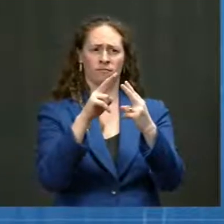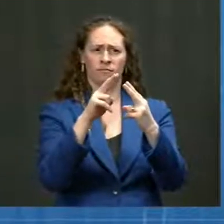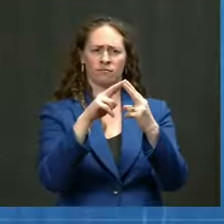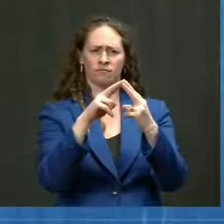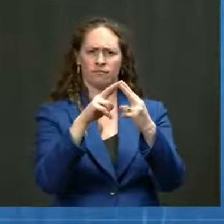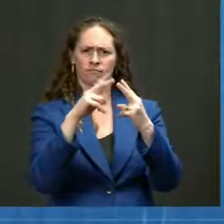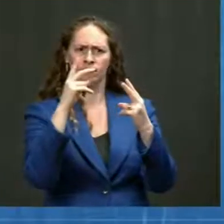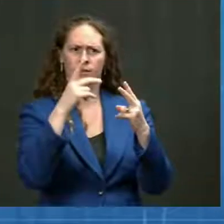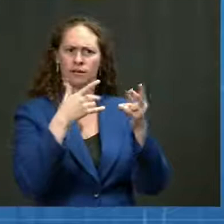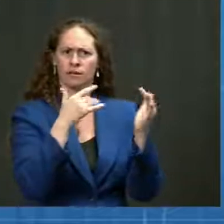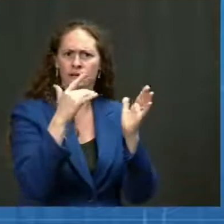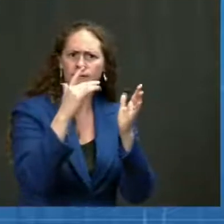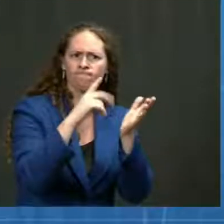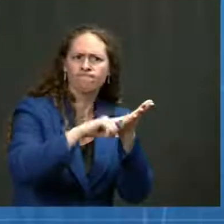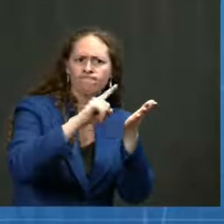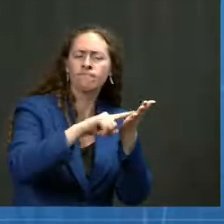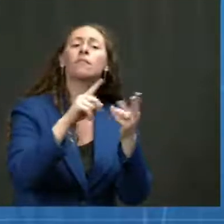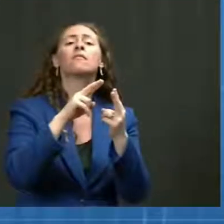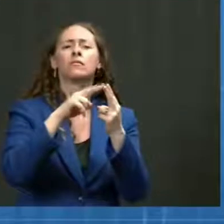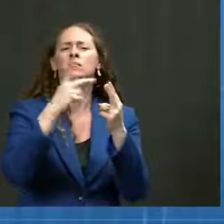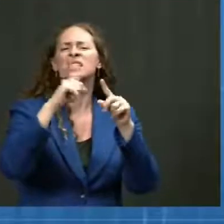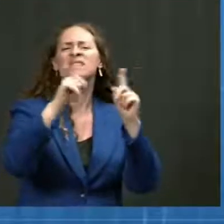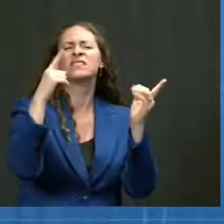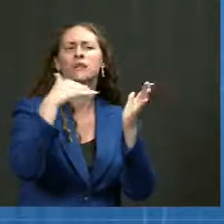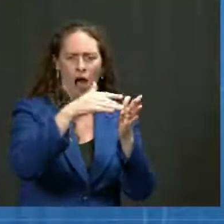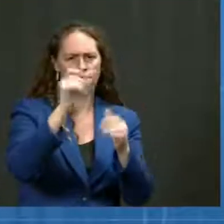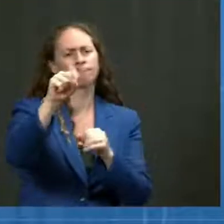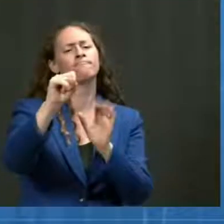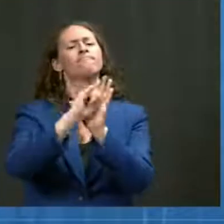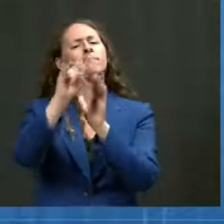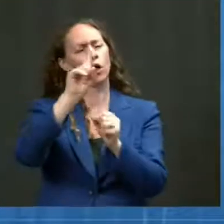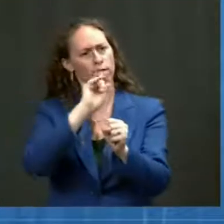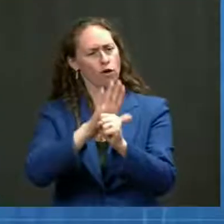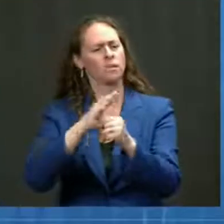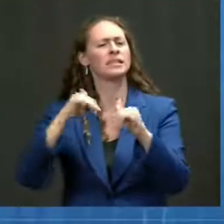ARE VACCINATED. INCLUDED IN THE SAME REPORTS DESCRIBED BEFORE, DATA FROM NEW YORK STATE AND MAYO CLINIC, ALSO SHOW EFFECTIVENESS AGAINST